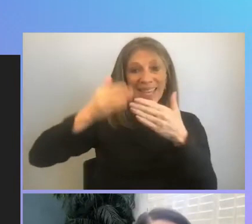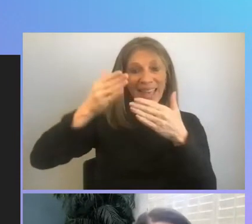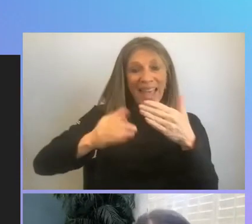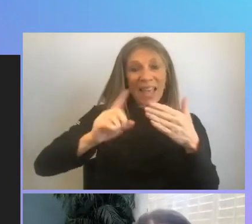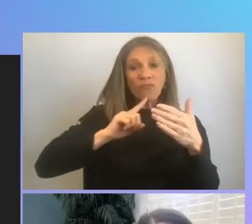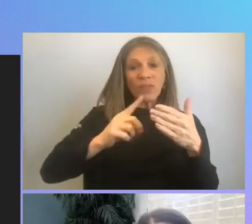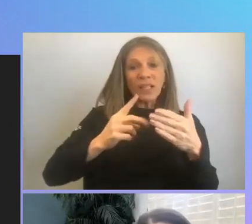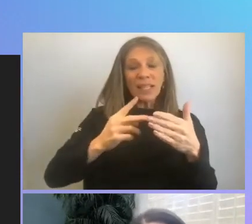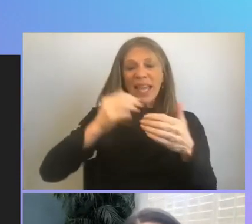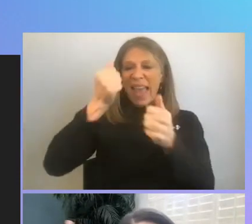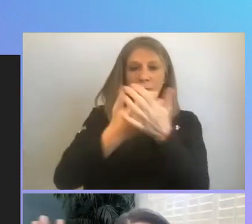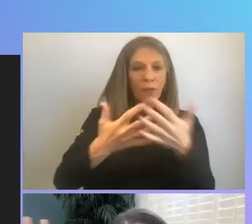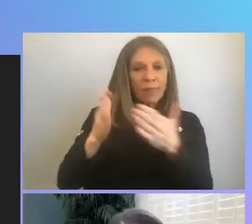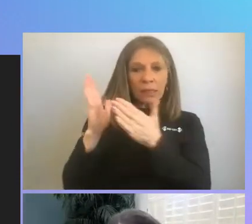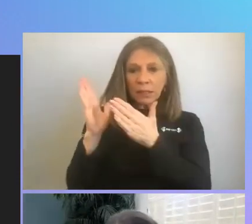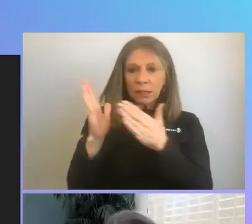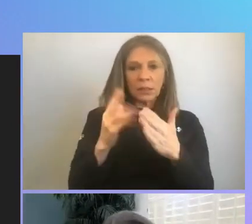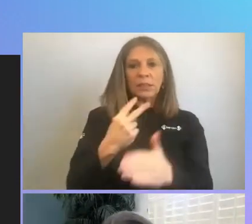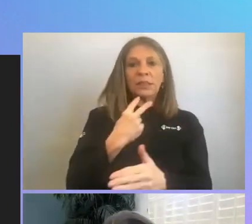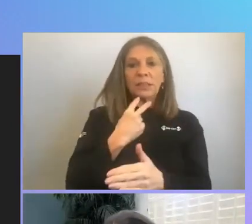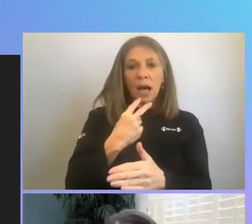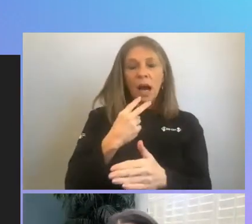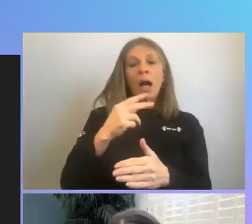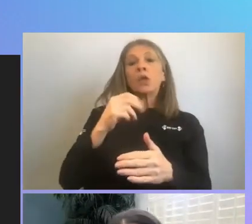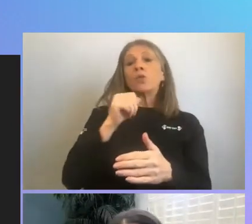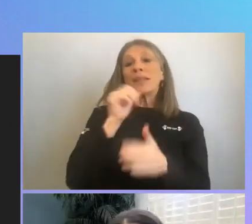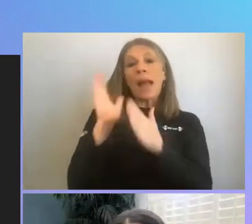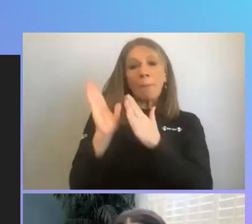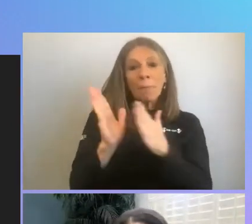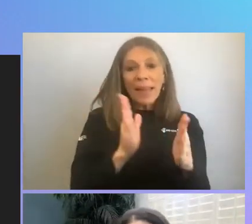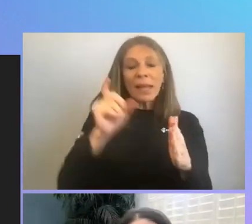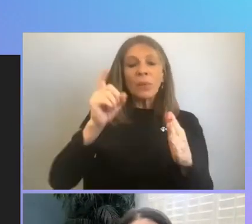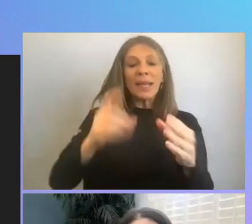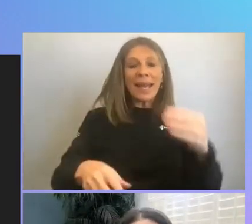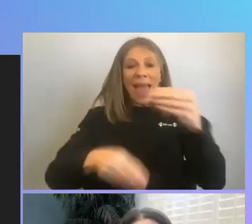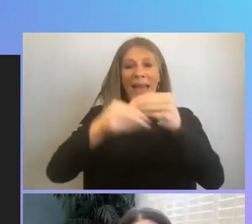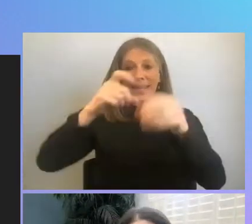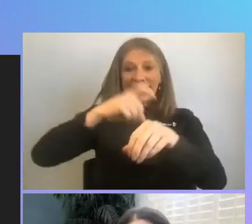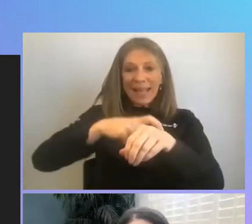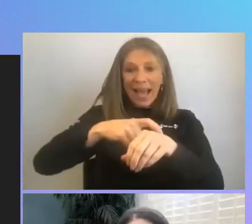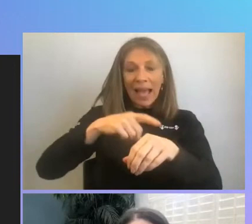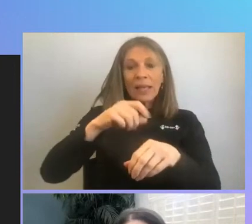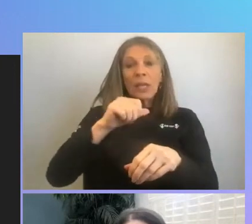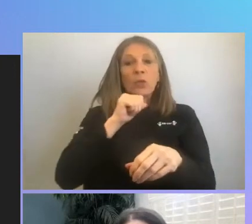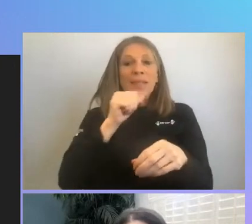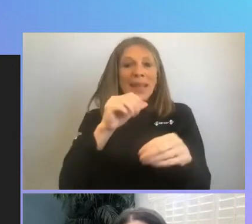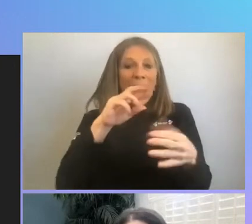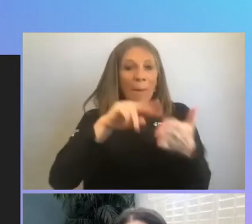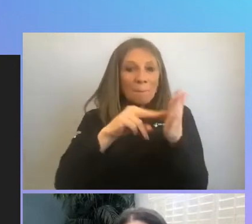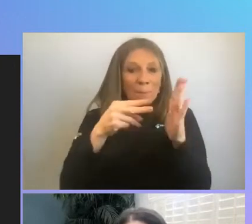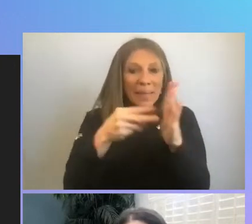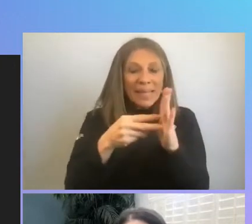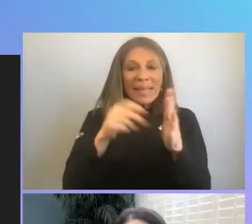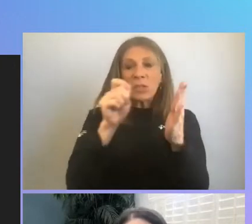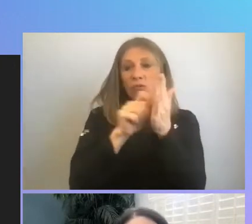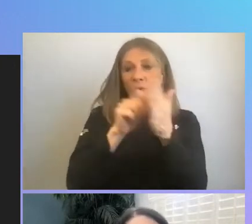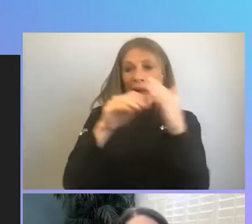plan to have to go spend extra time fixing bugs. You didn't mean to write inaccessible code in the first place. It just